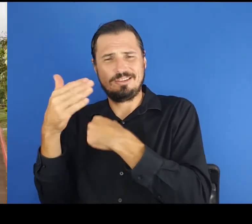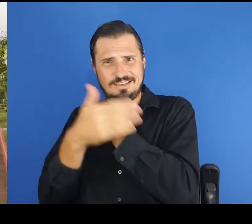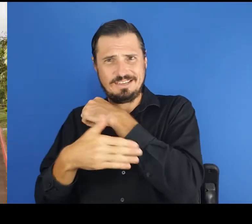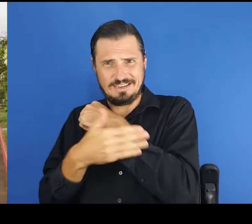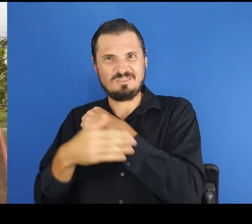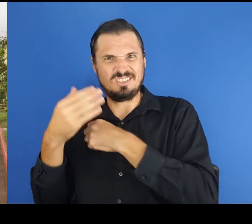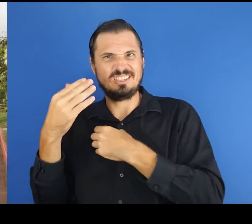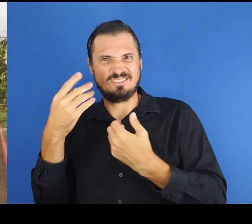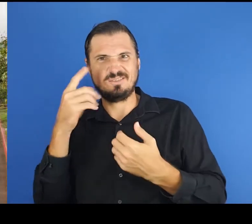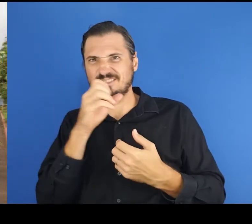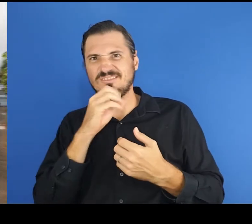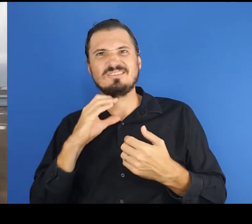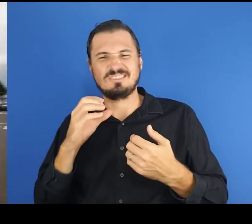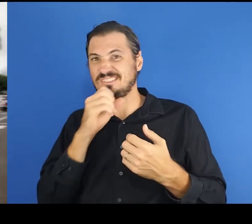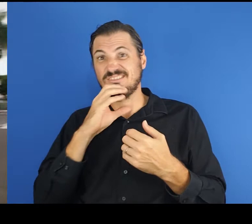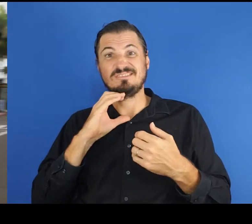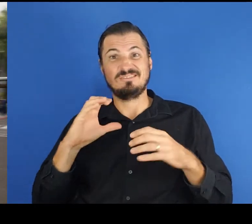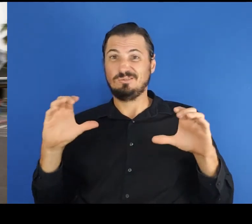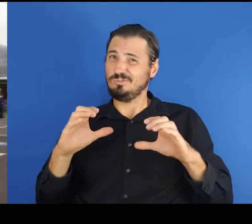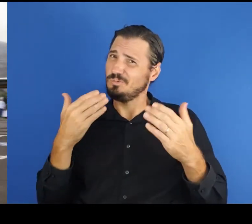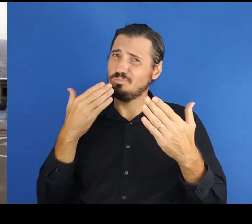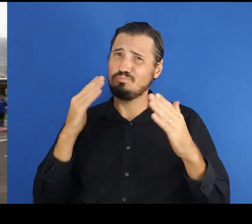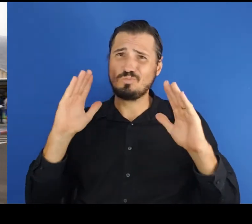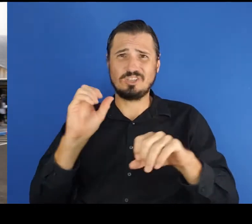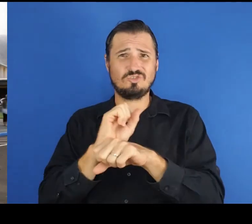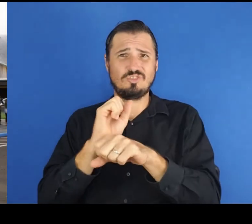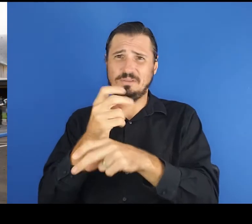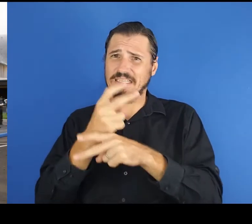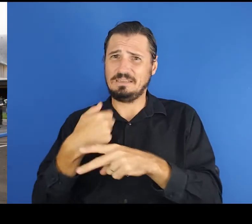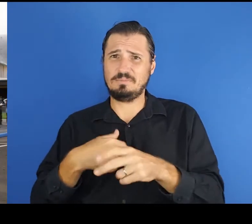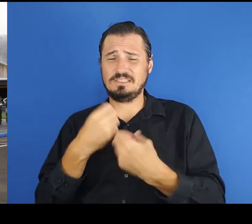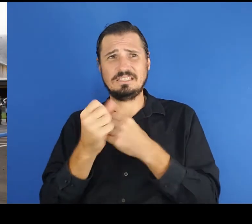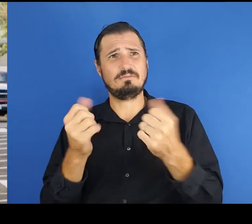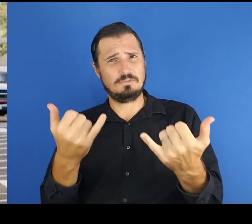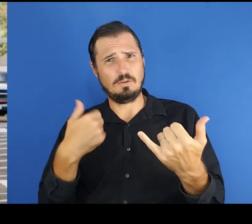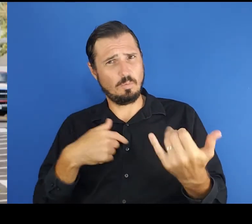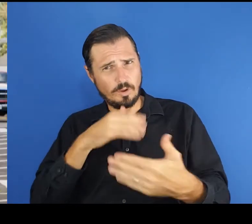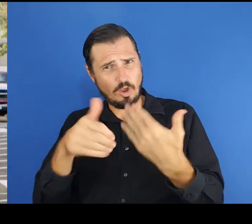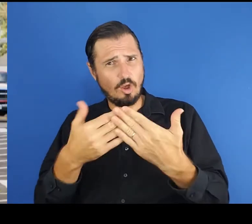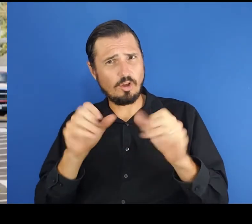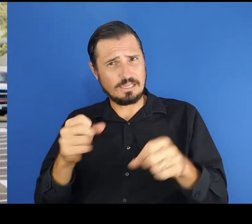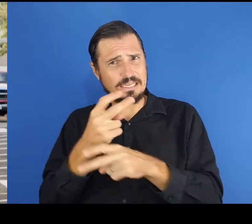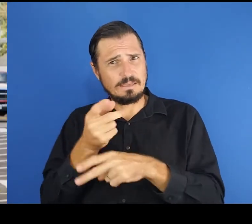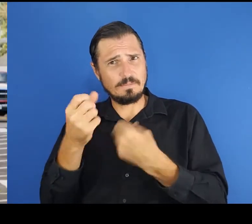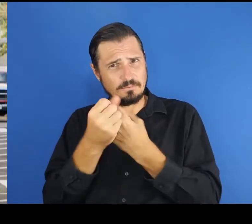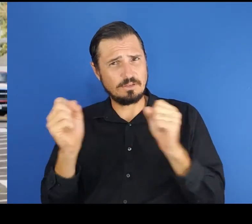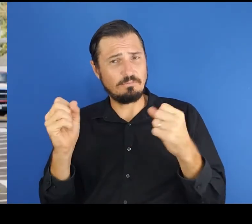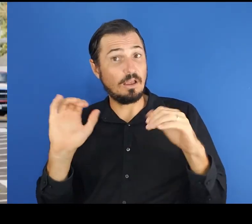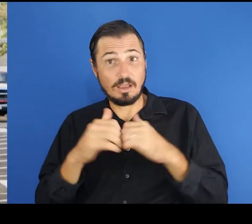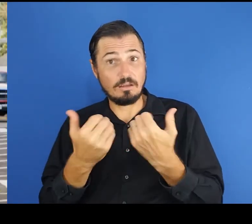Our kupuna are doing their part to stay safe. Let’s do our part to help keep them safe by getting vaccinated